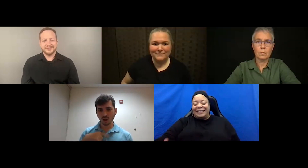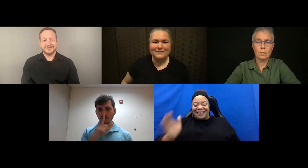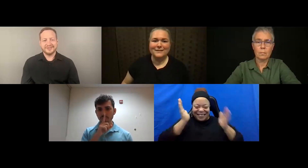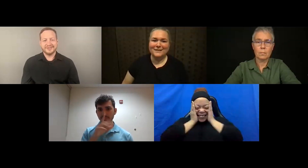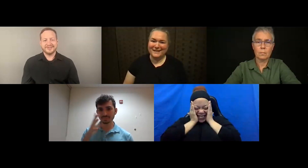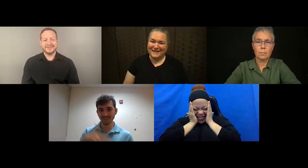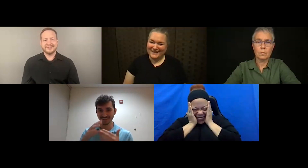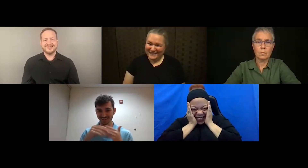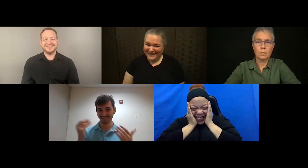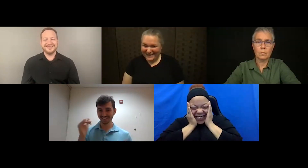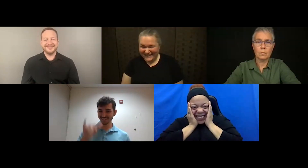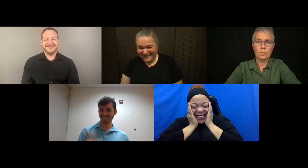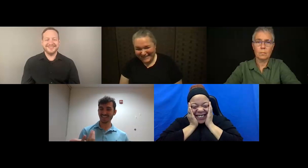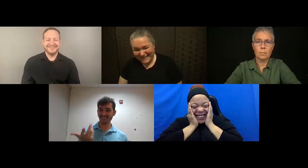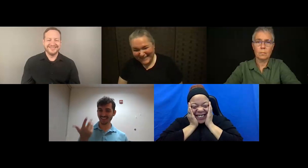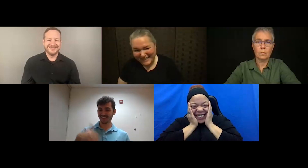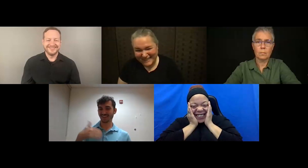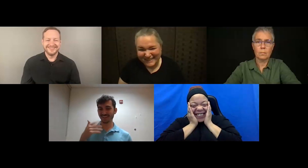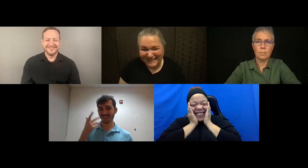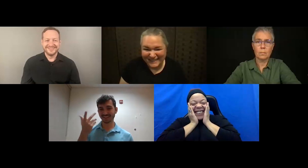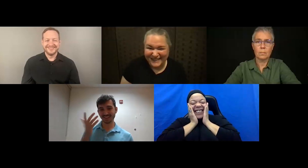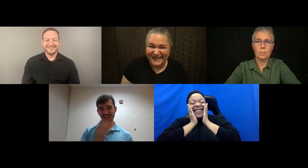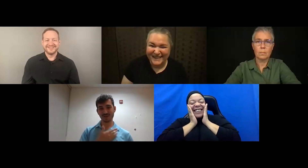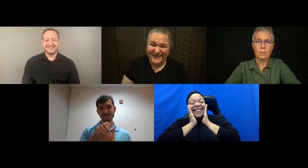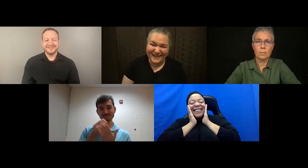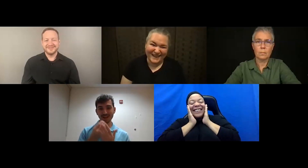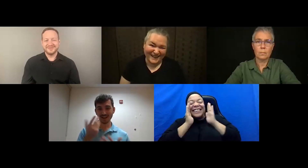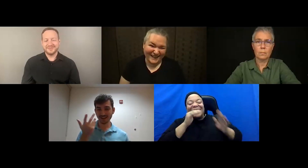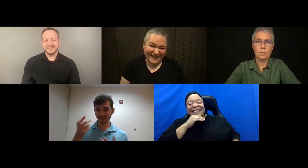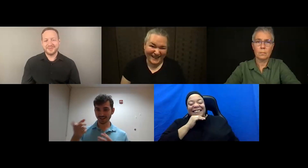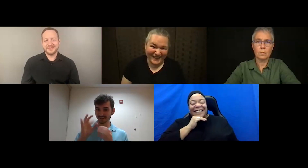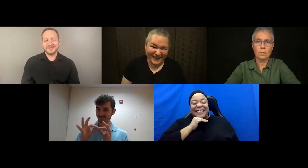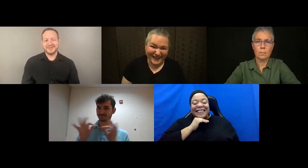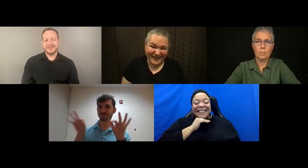withdraw money and then you accidentally withdraw $5,000. I think that might be an